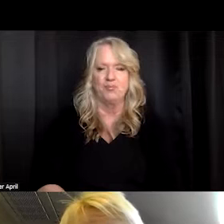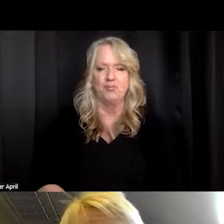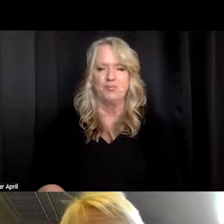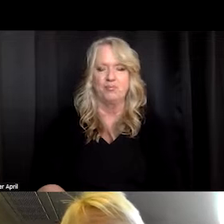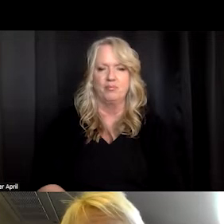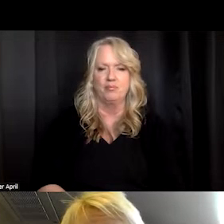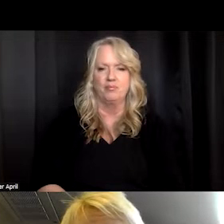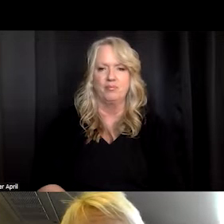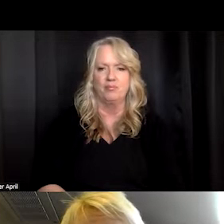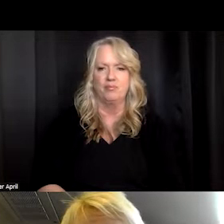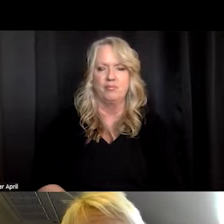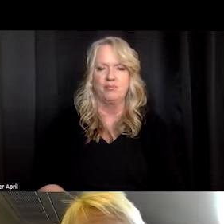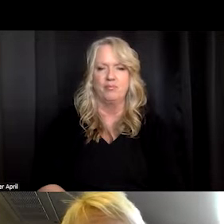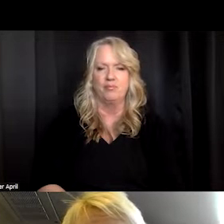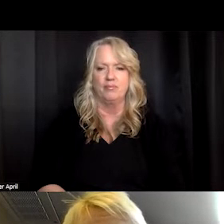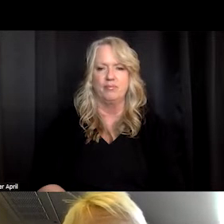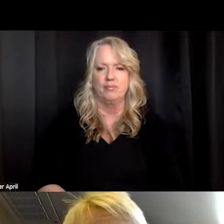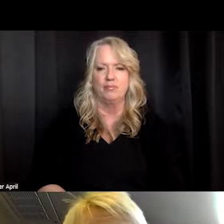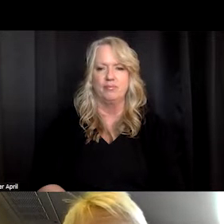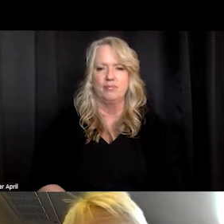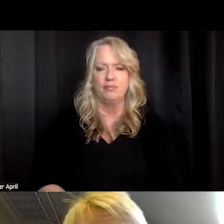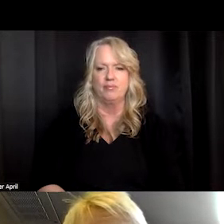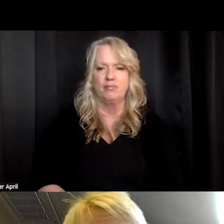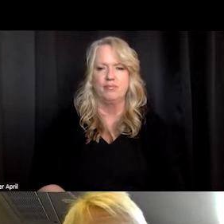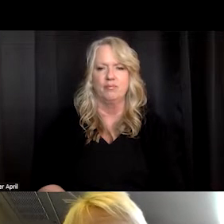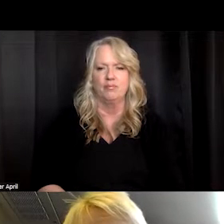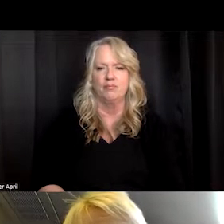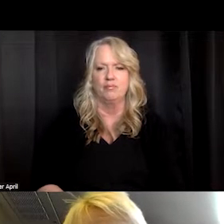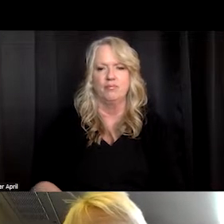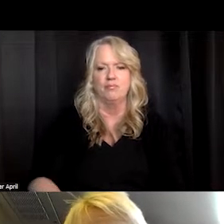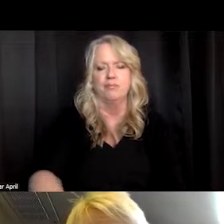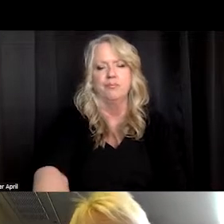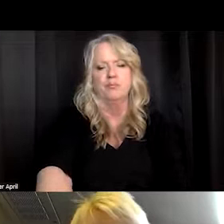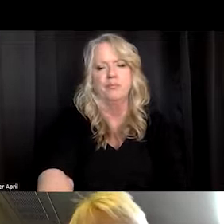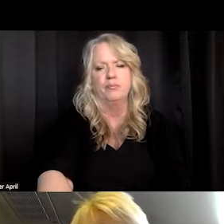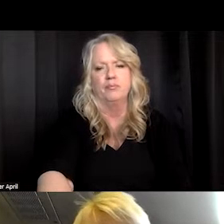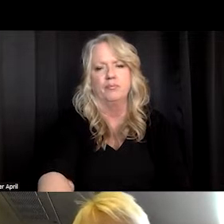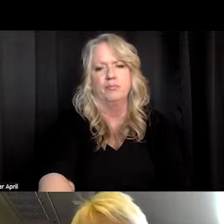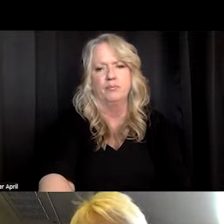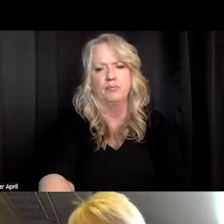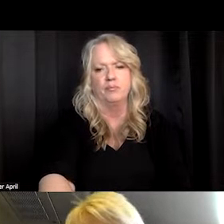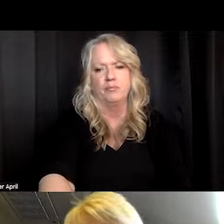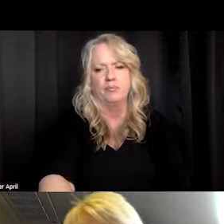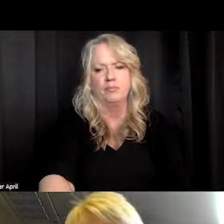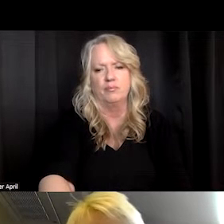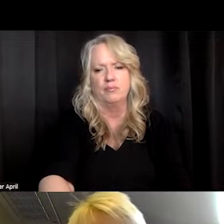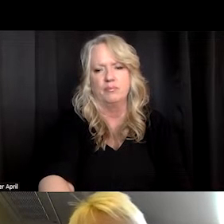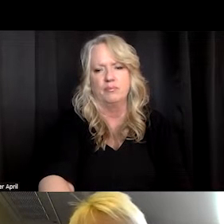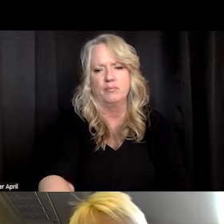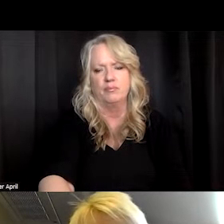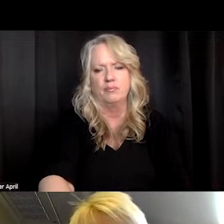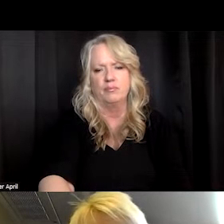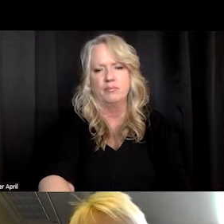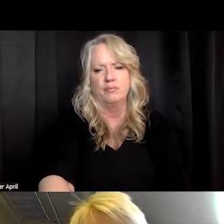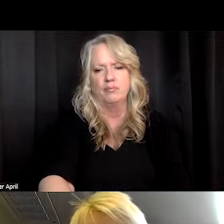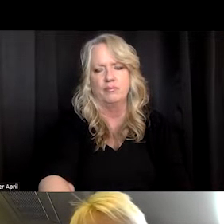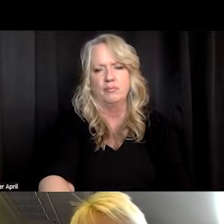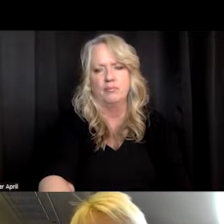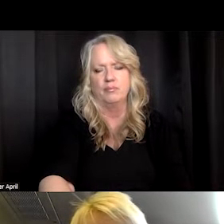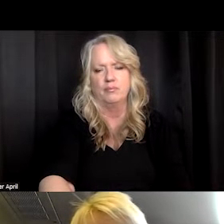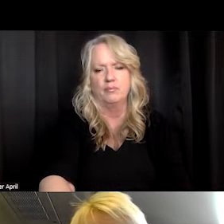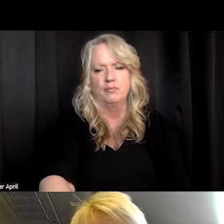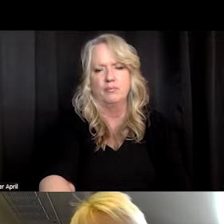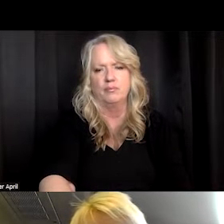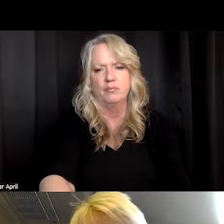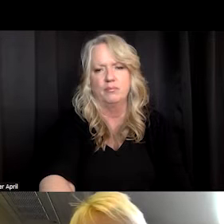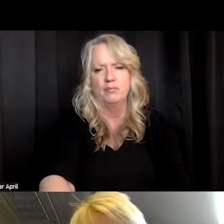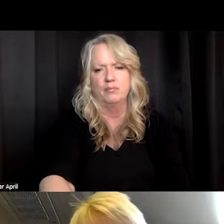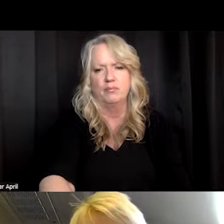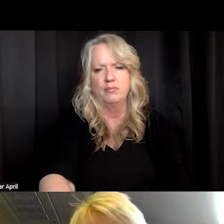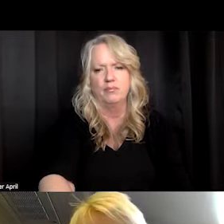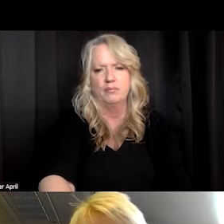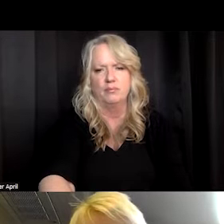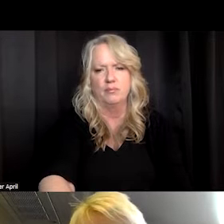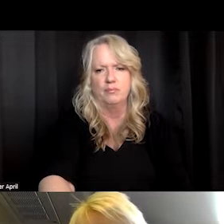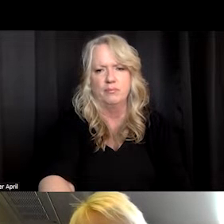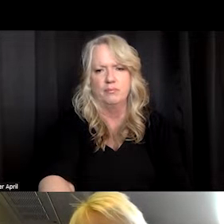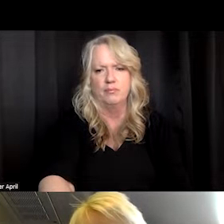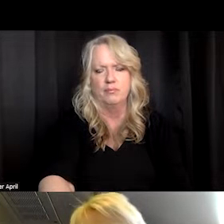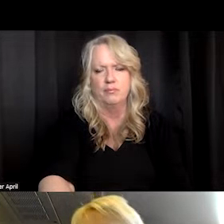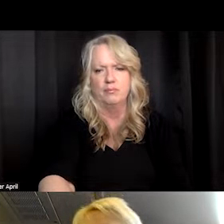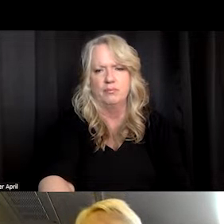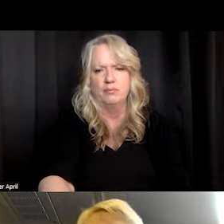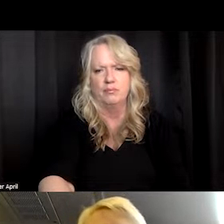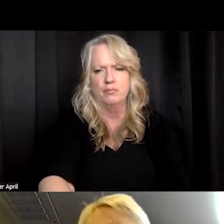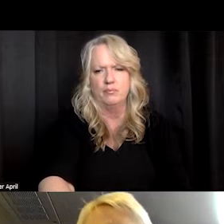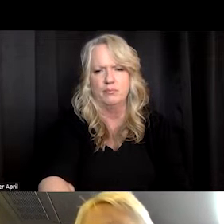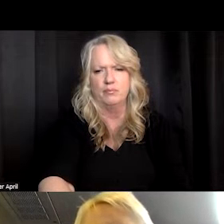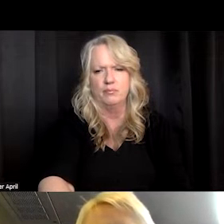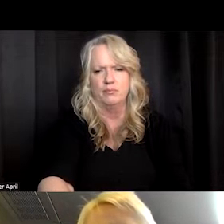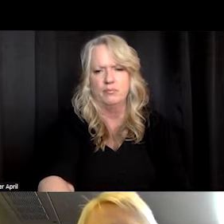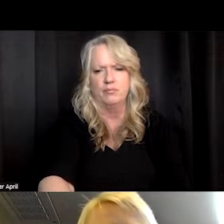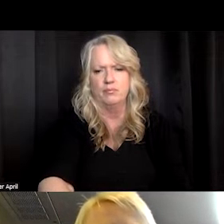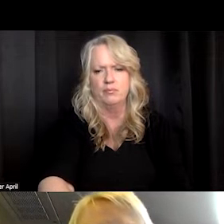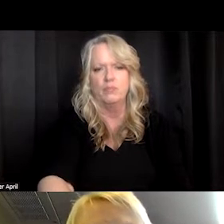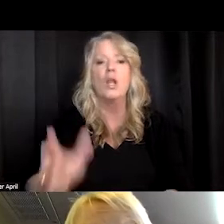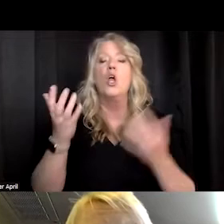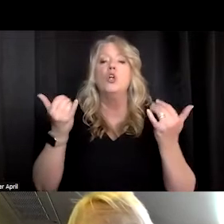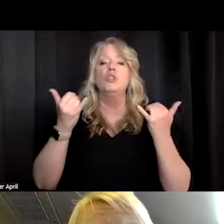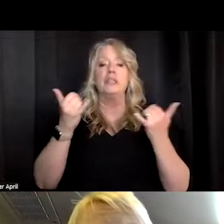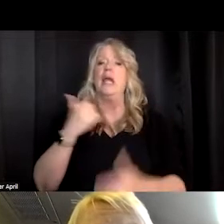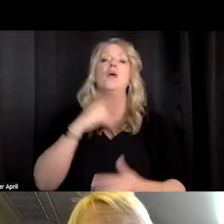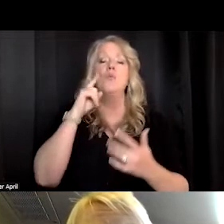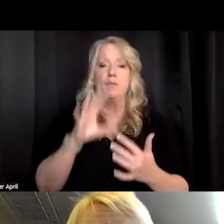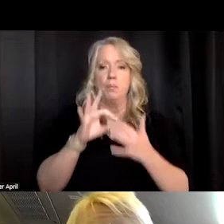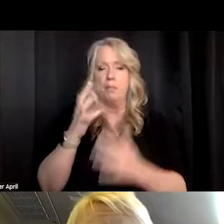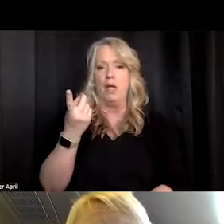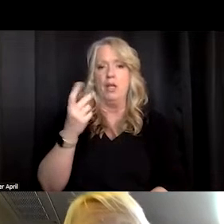. NEXT SLIDE